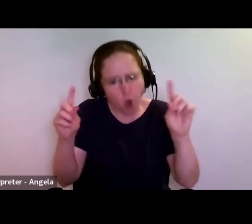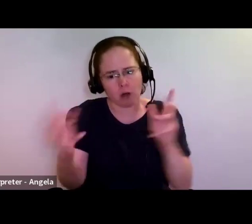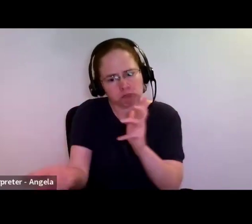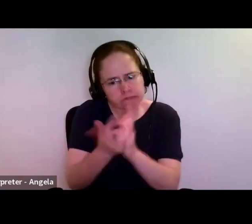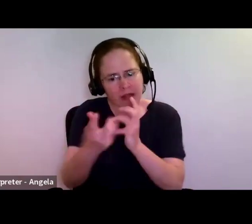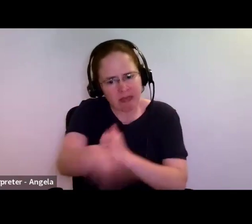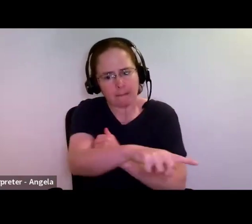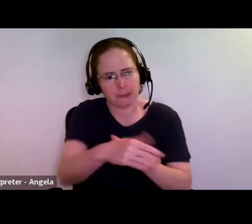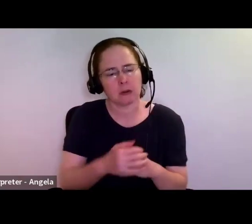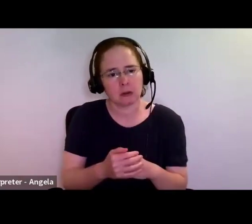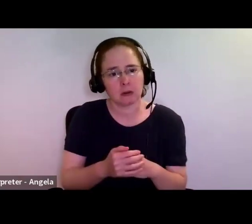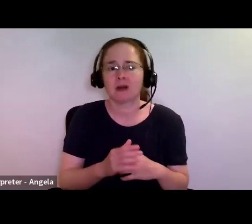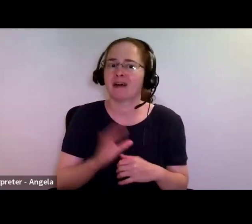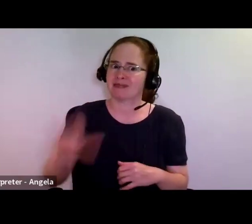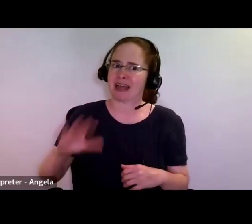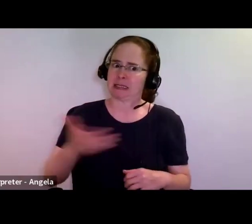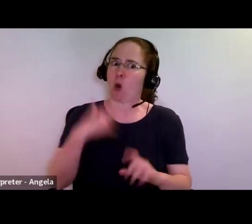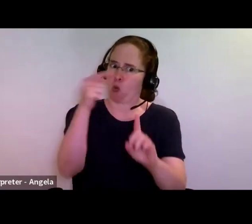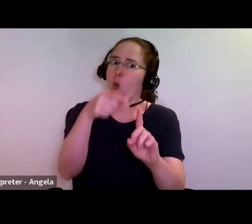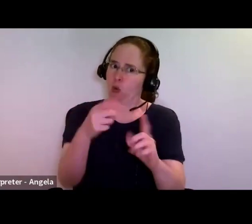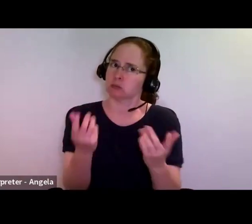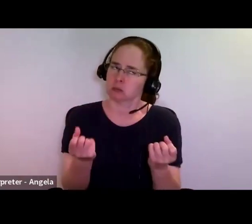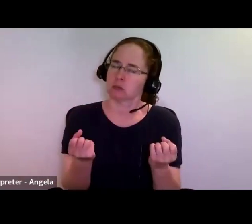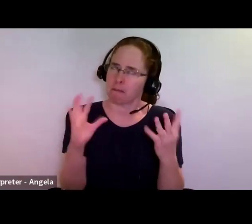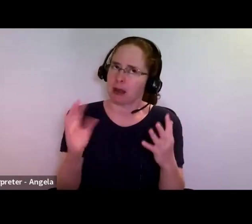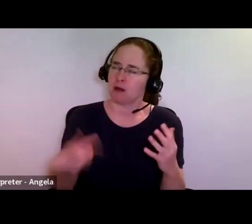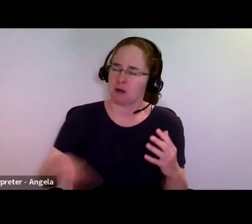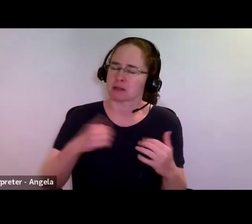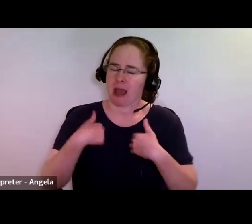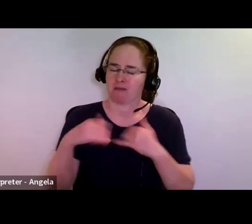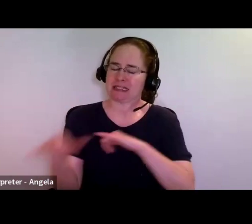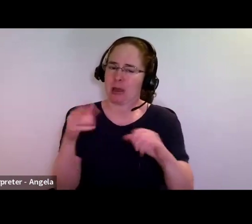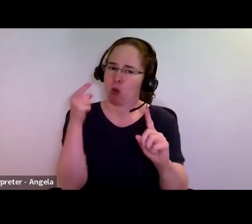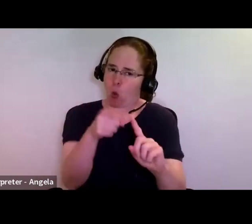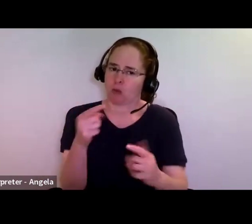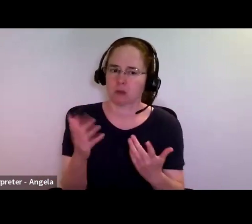of us, are aiming for, and why we do this work now. We all